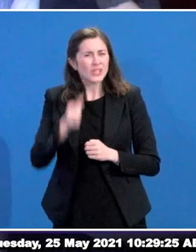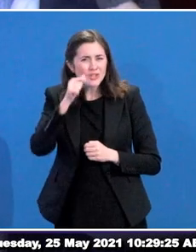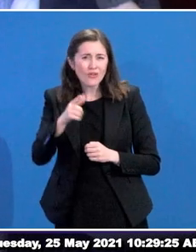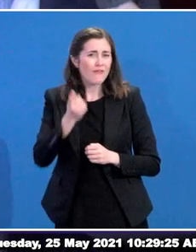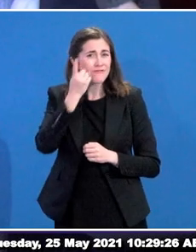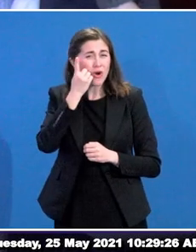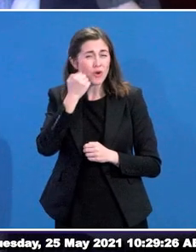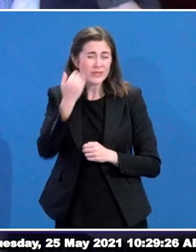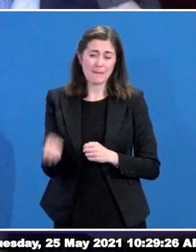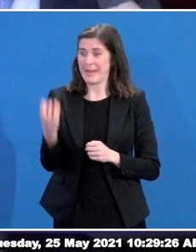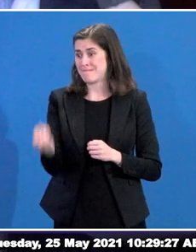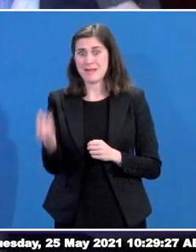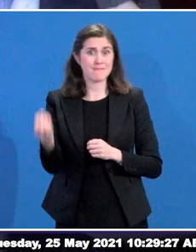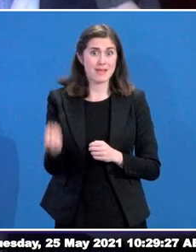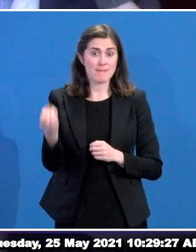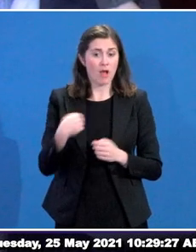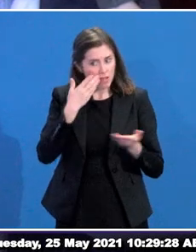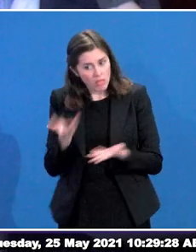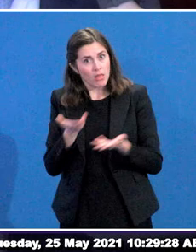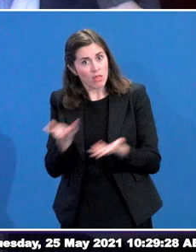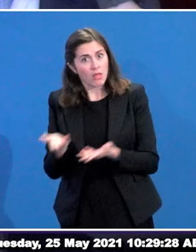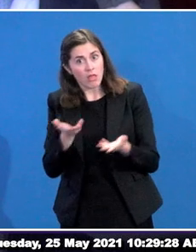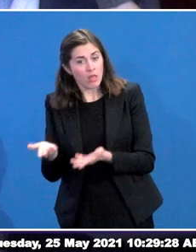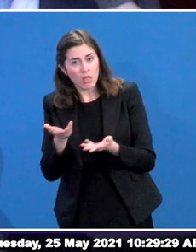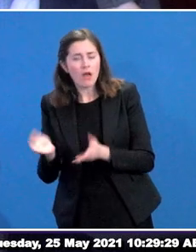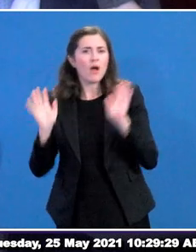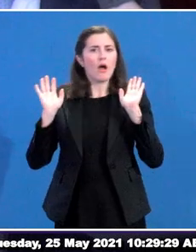And I still get an adrenaline response from it.